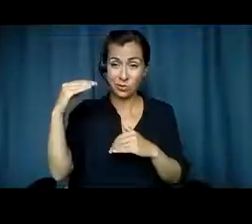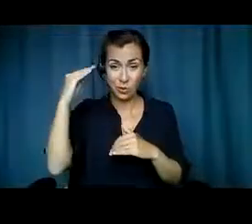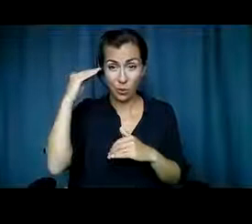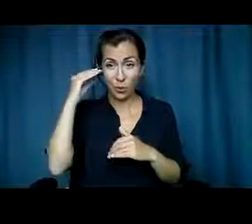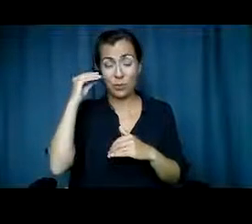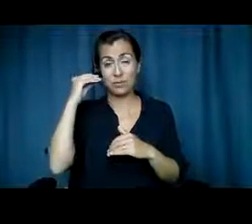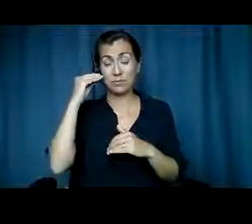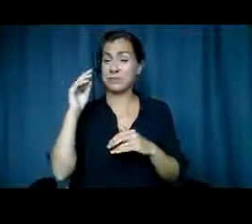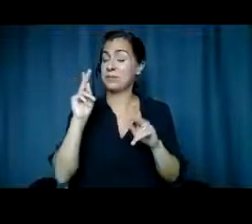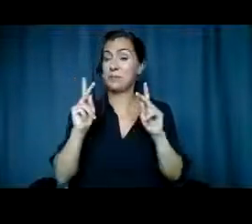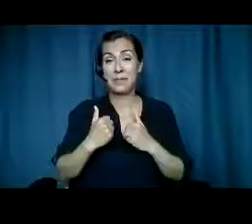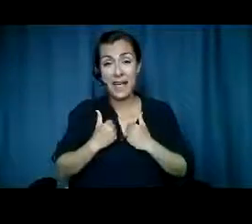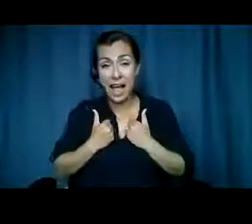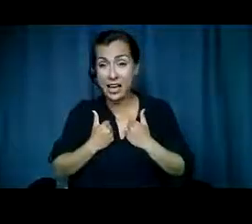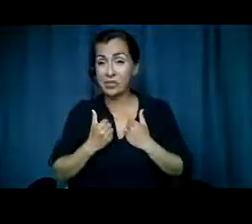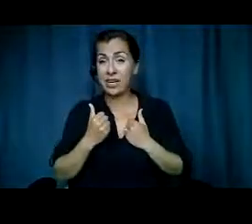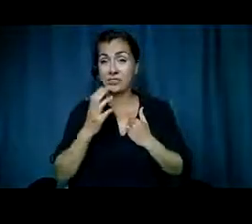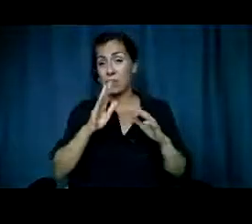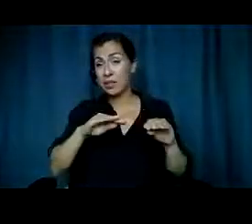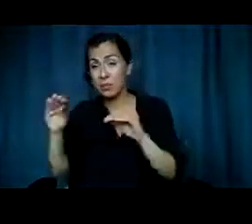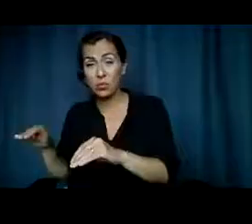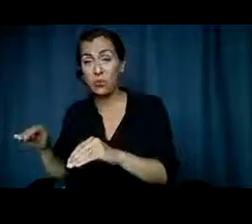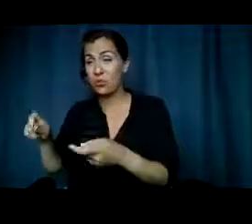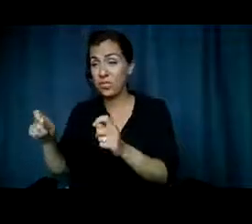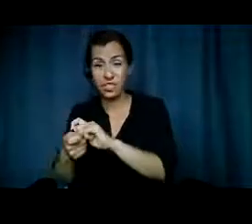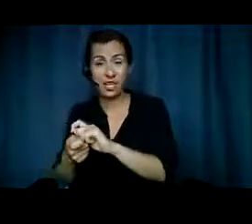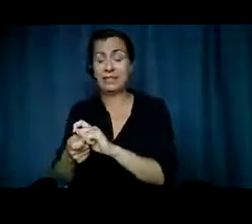from the UCEDD. I'm going to let her tell you what that stands for because I don't